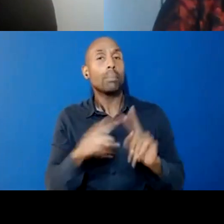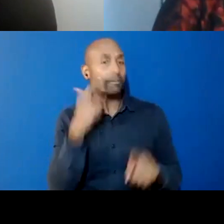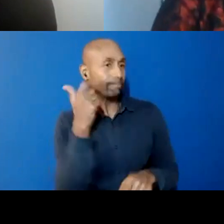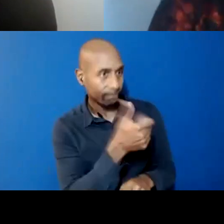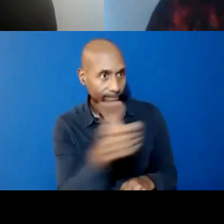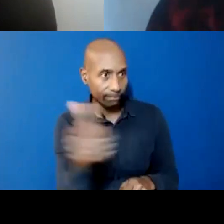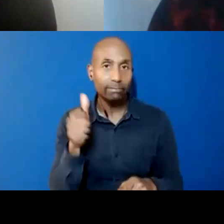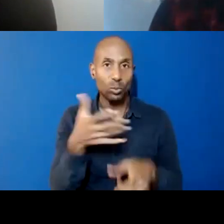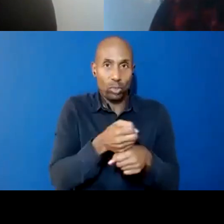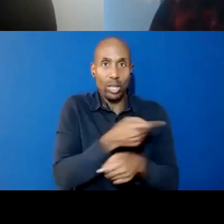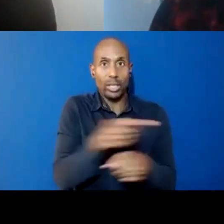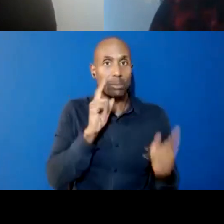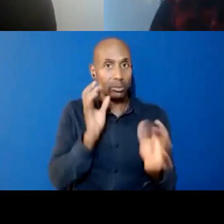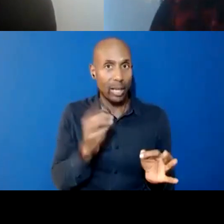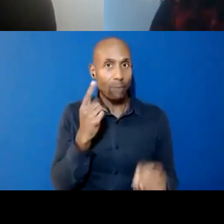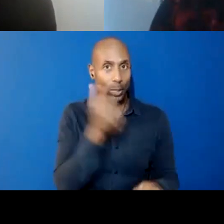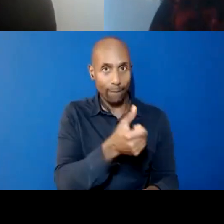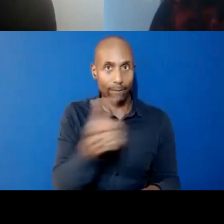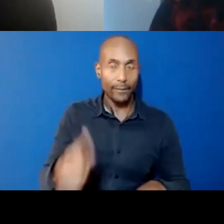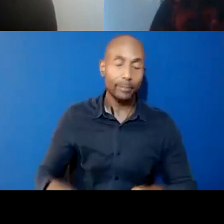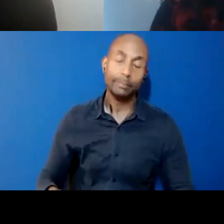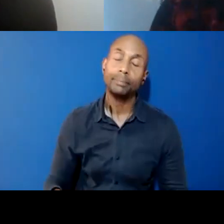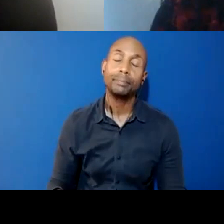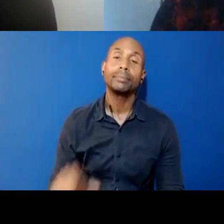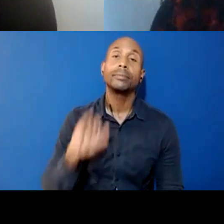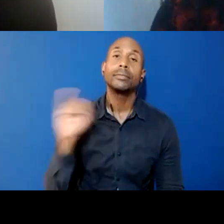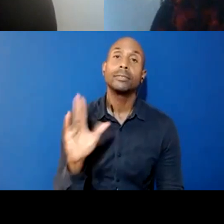Those are great examples.